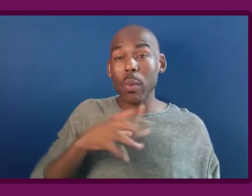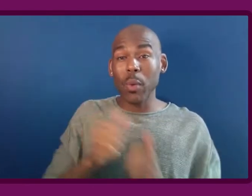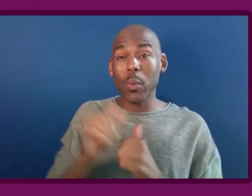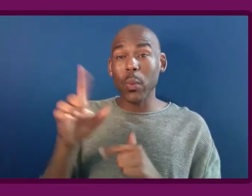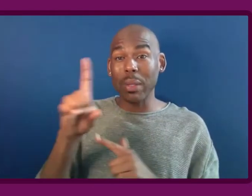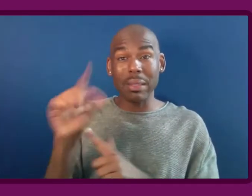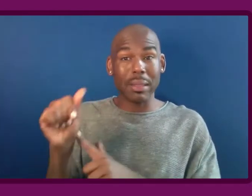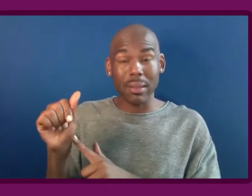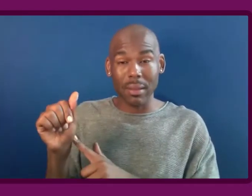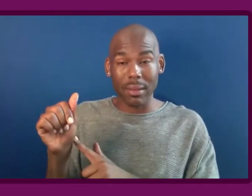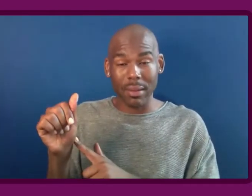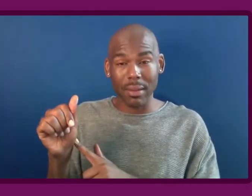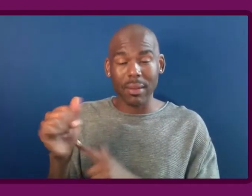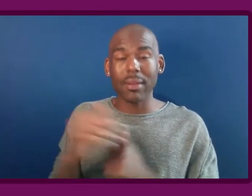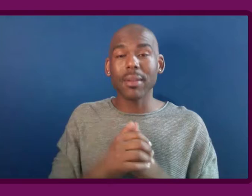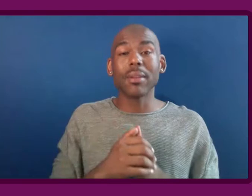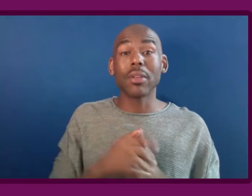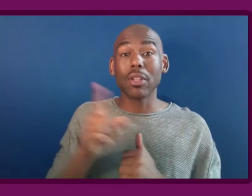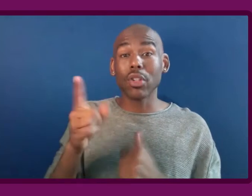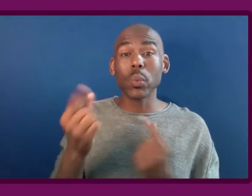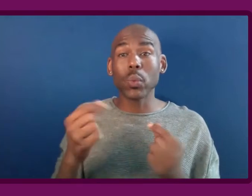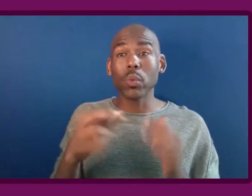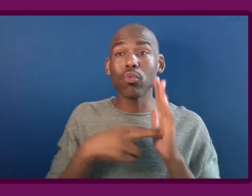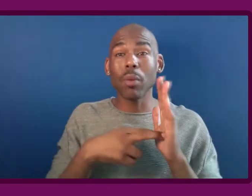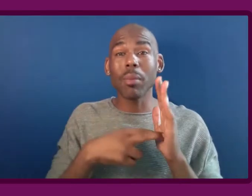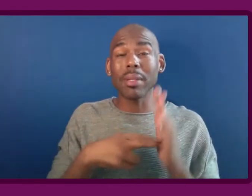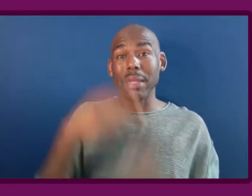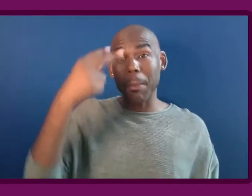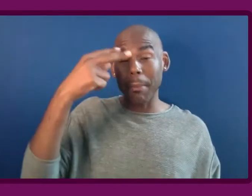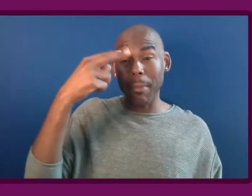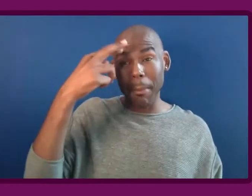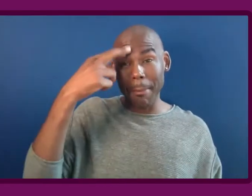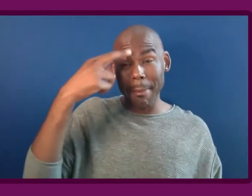also known as Mujeres Mexicanas con Discapacidad. She represented Mexico